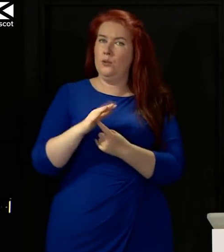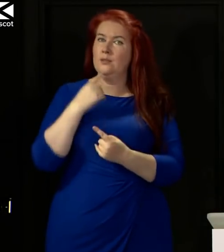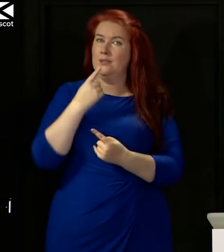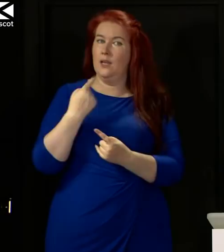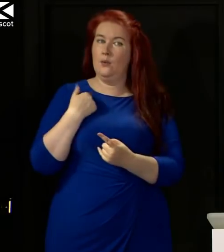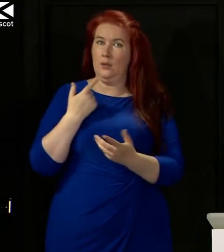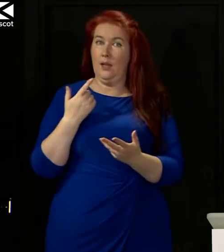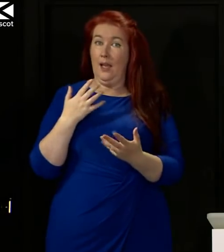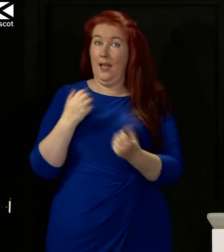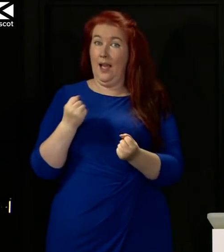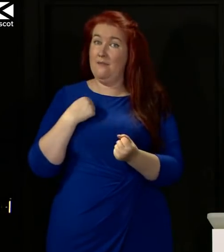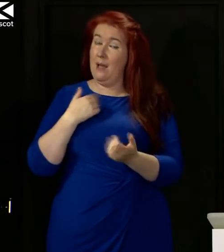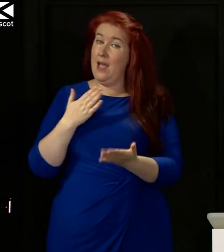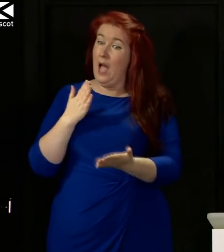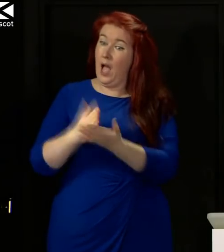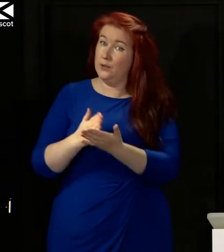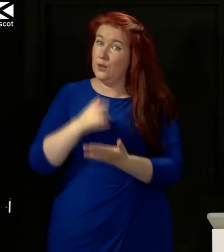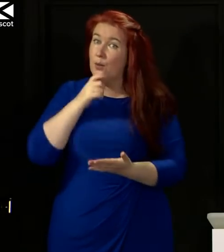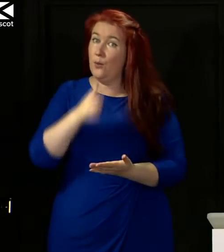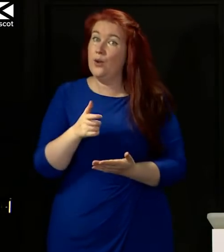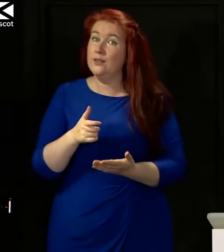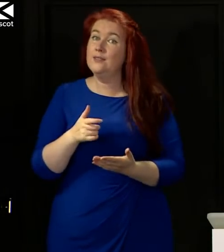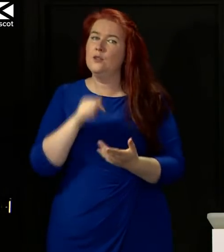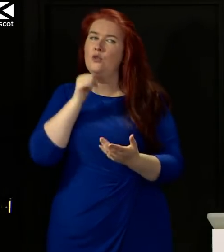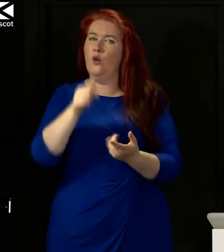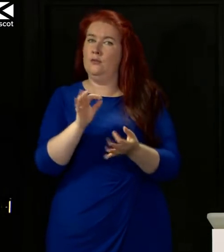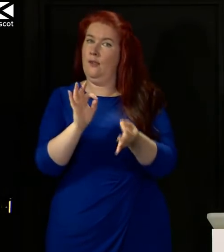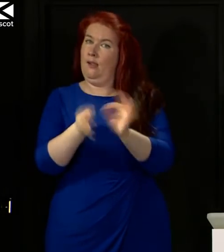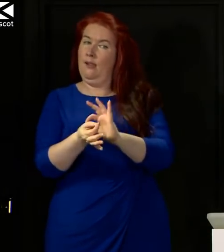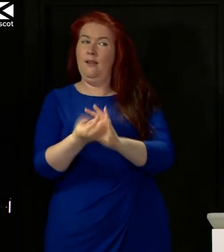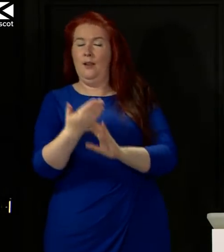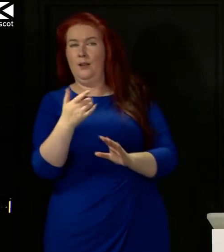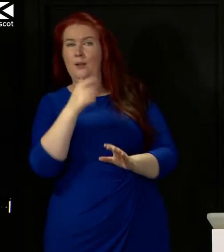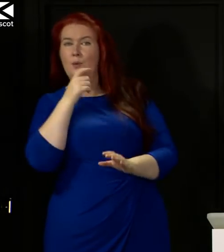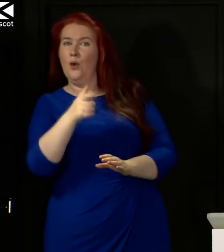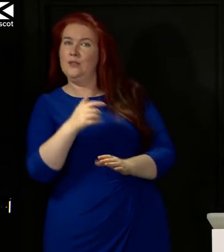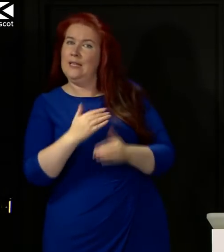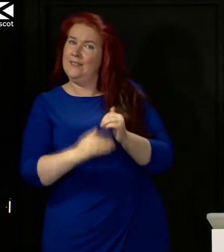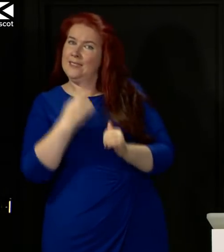have my actual words reported, not words put into my mouth that I have not uttered. So,